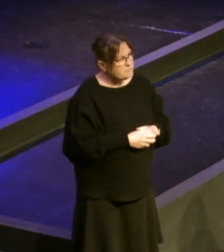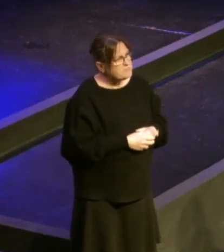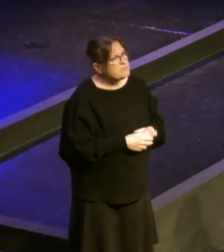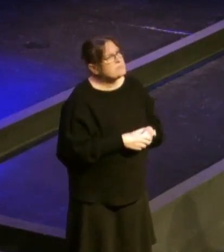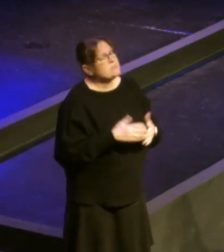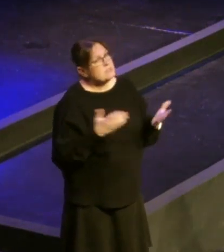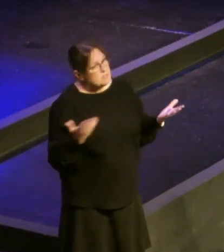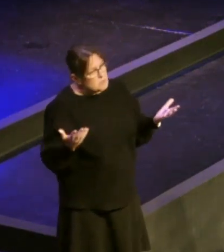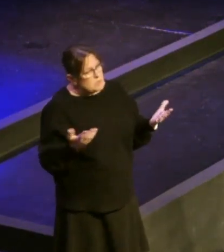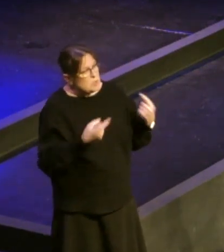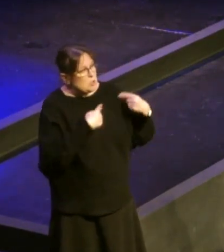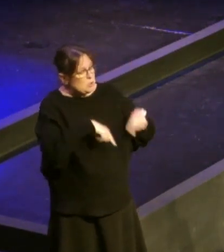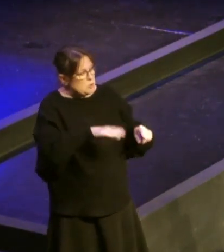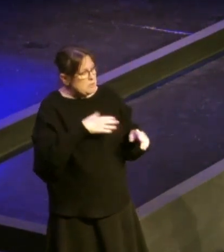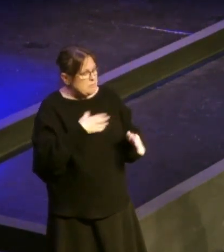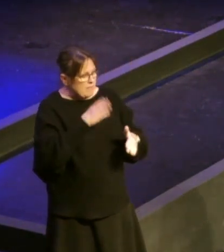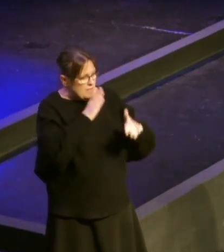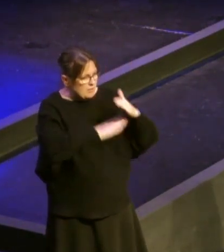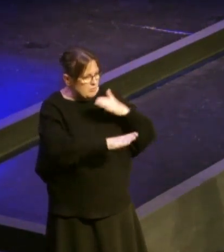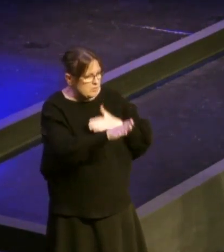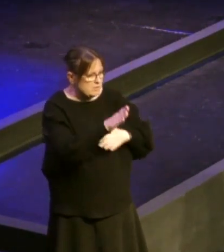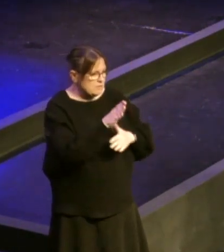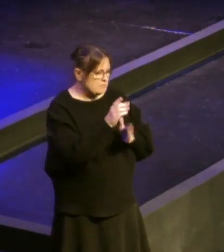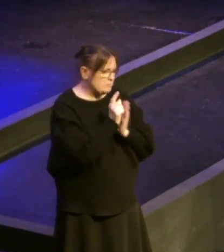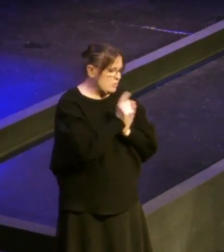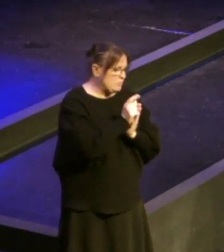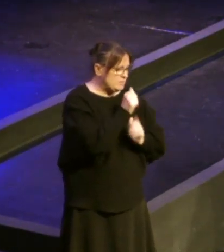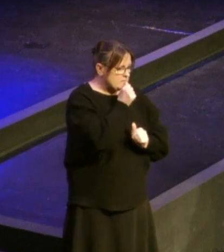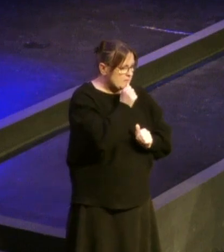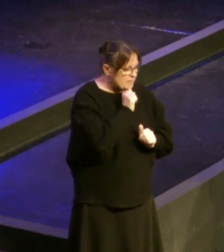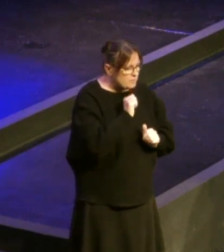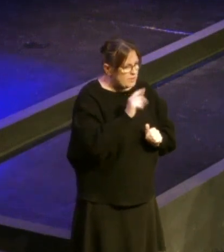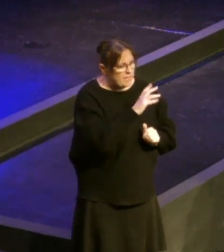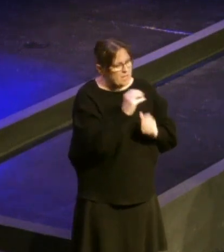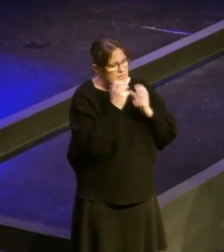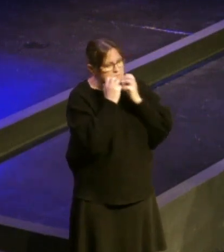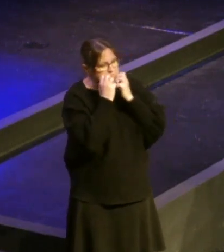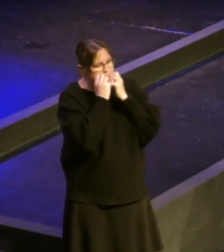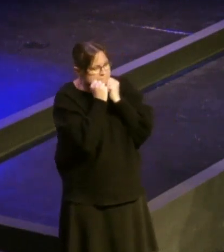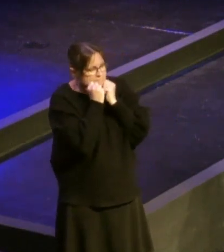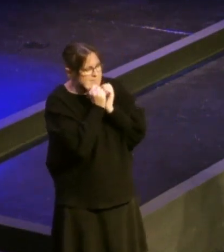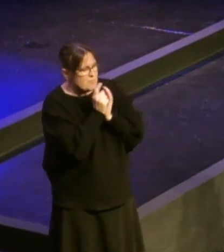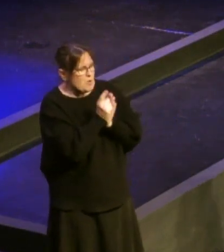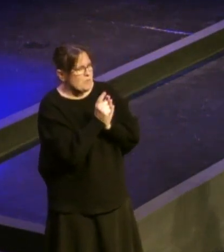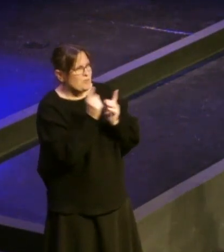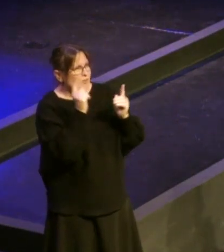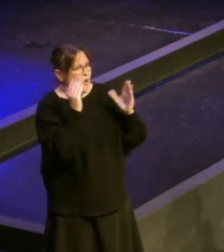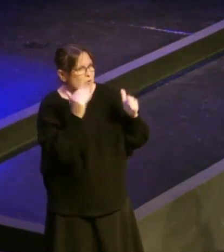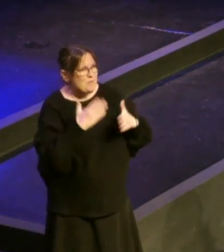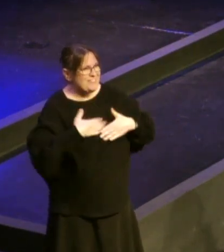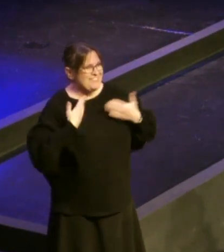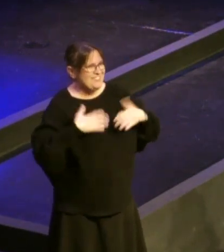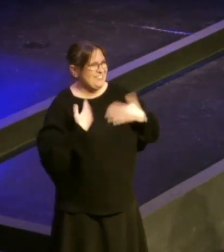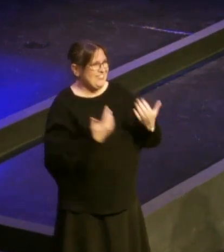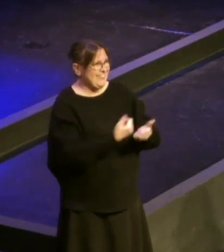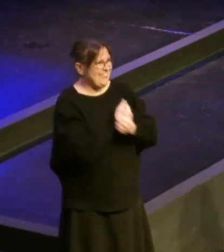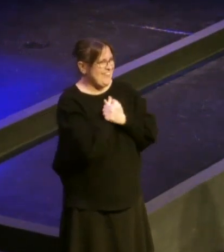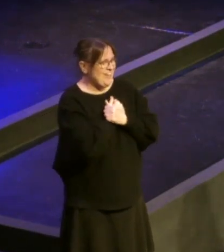suffering, and in the cherished moments of hope, joy and love came possibility for the future. I mean